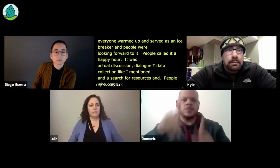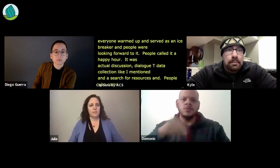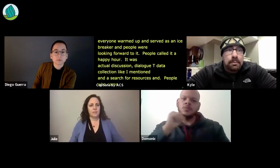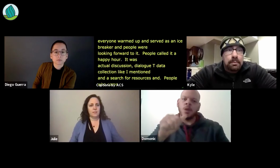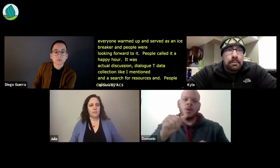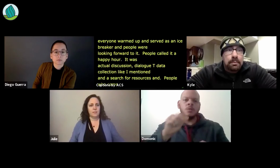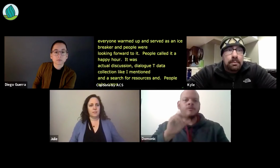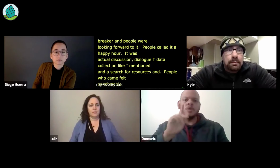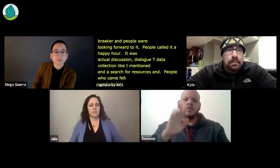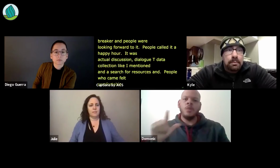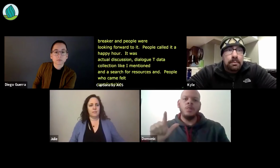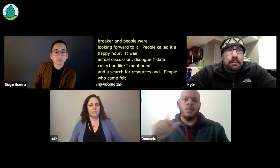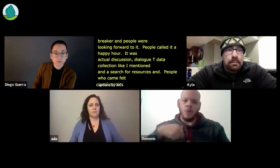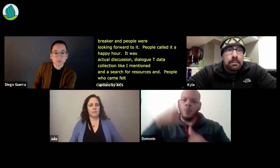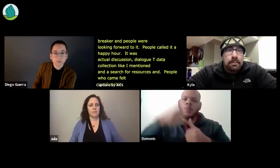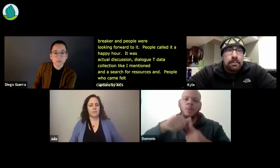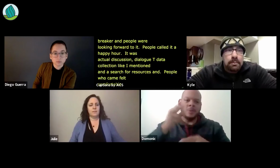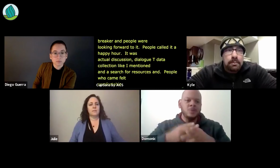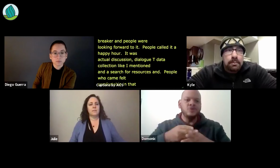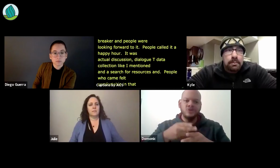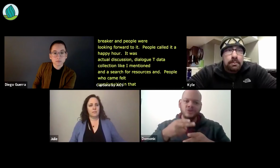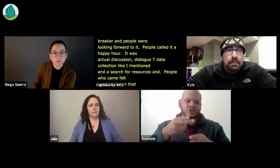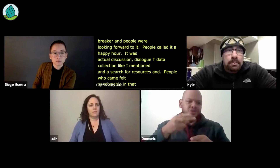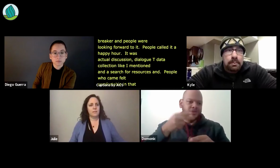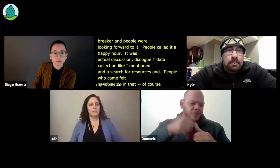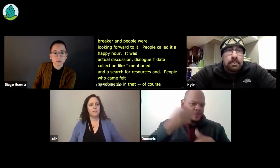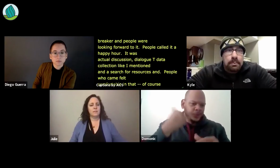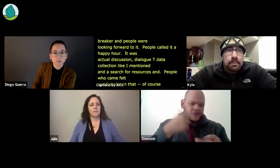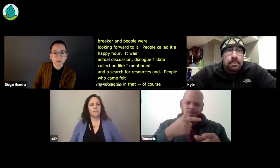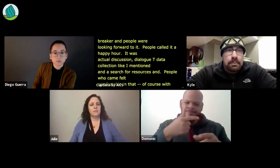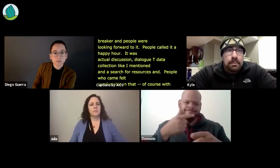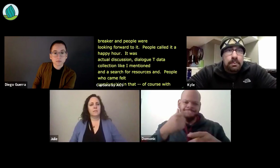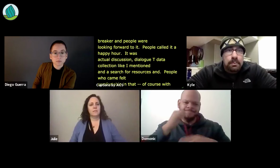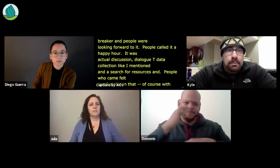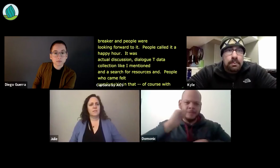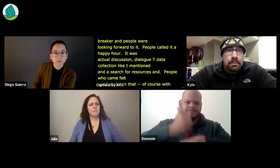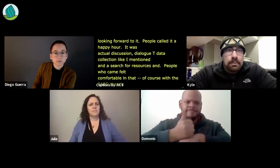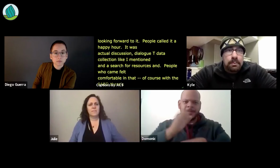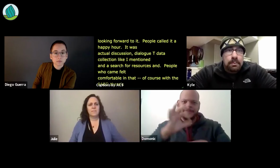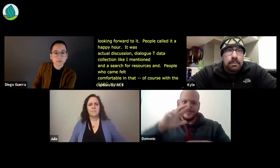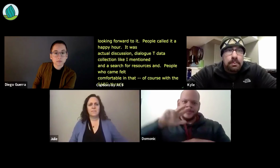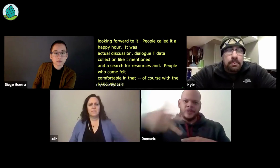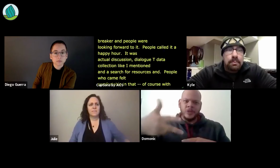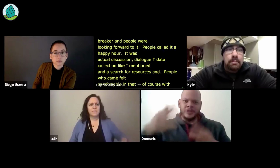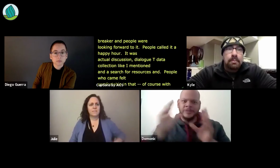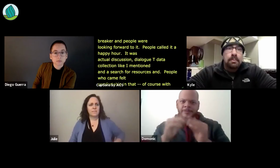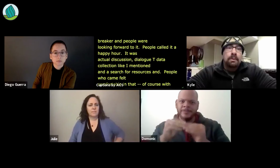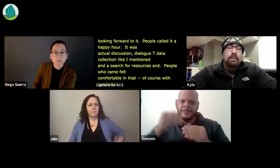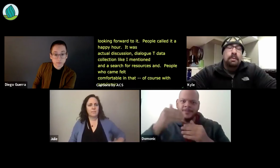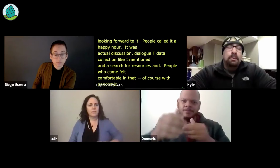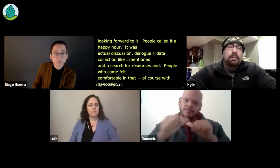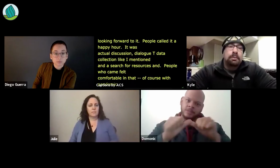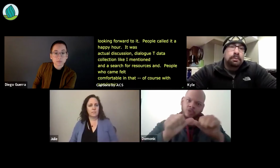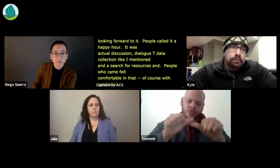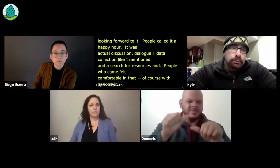and we understood we weren't going to meet in person. We were going to go virtual. I think we were working on setting up the third meet,